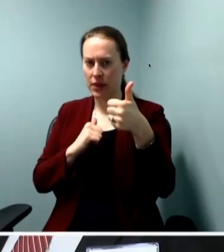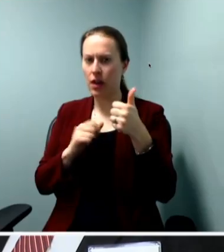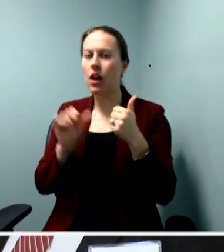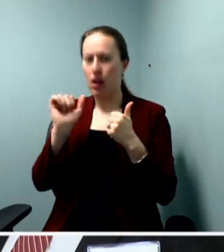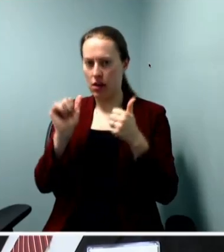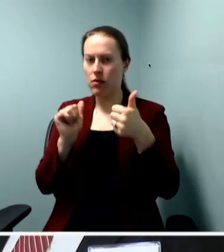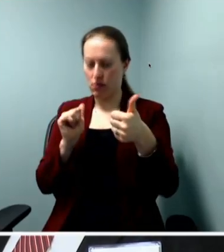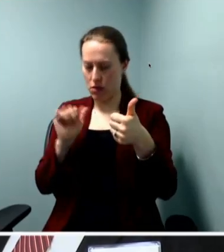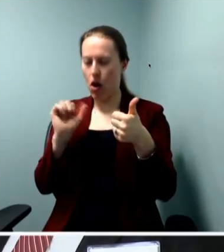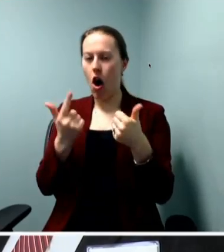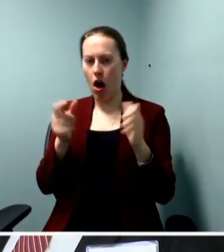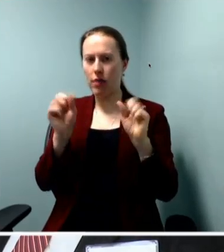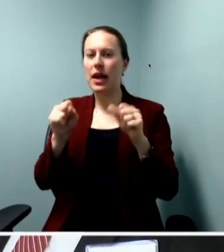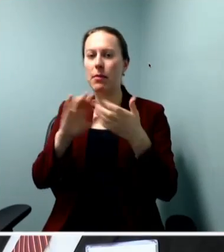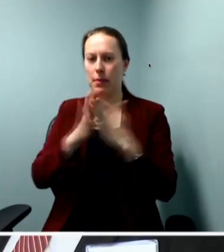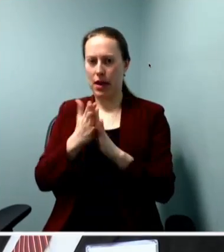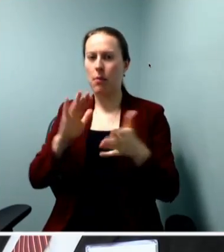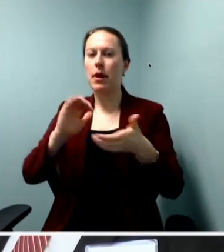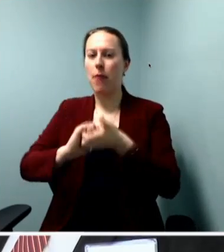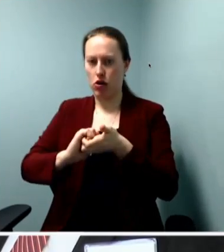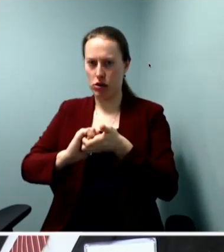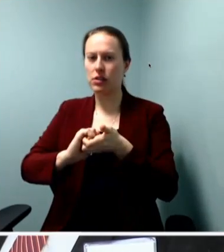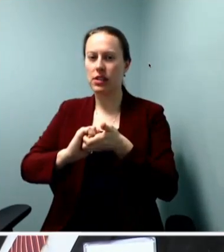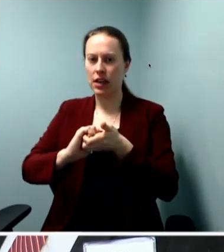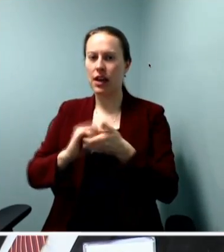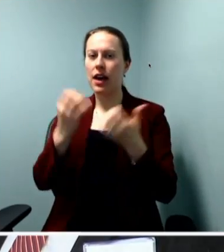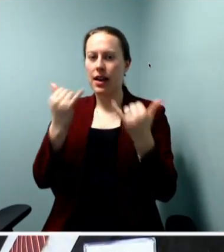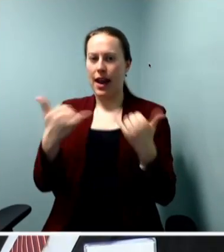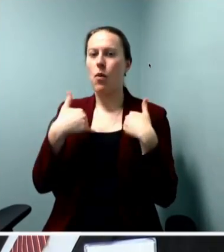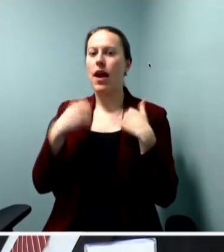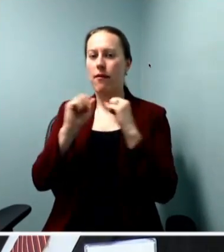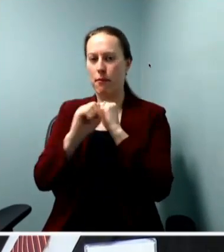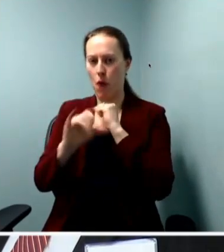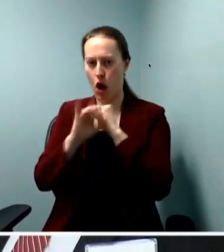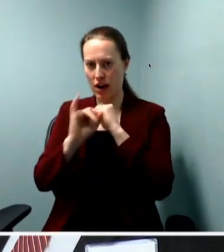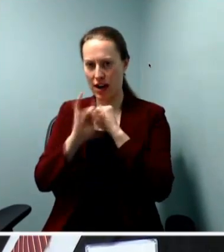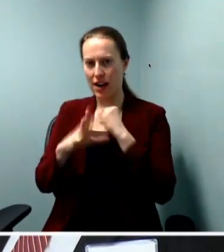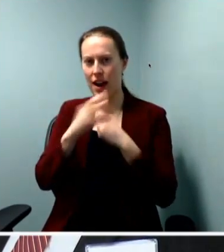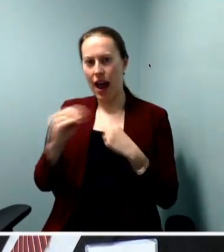And then there's marketing, a guideline and there's marketing approaches,